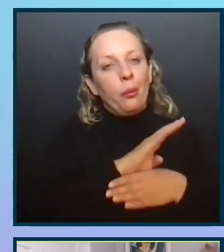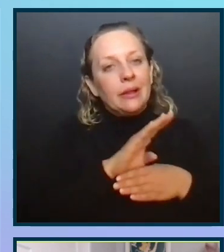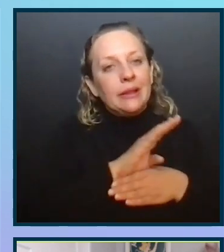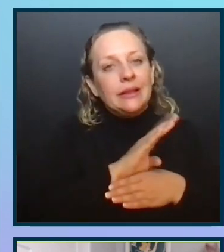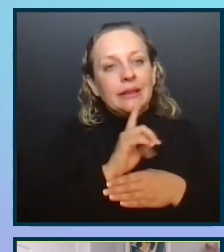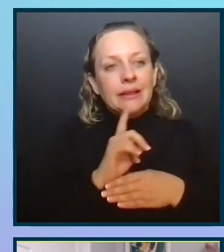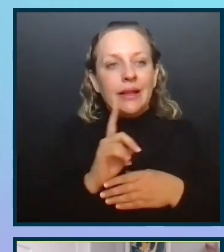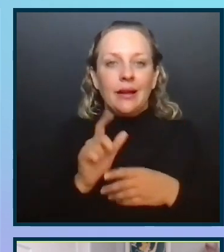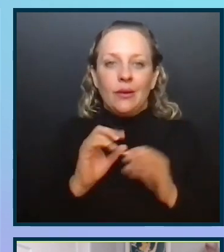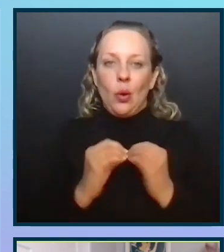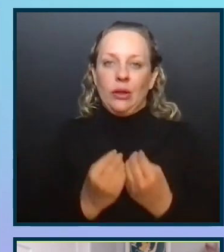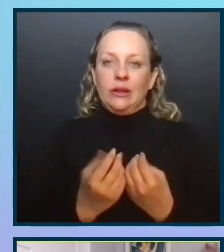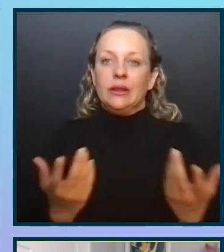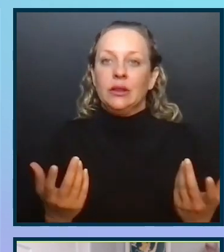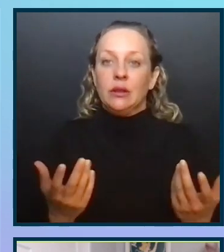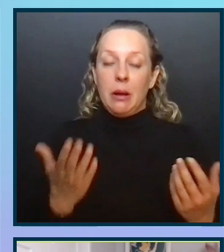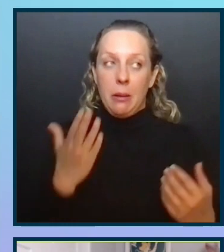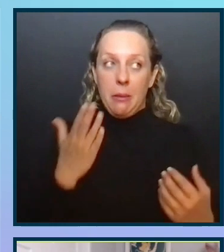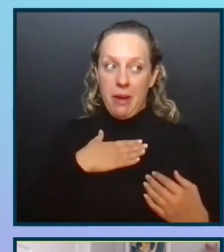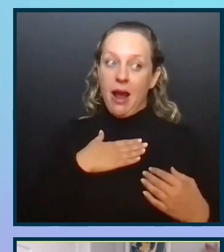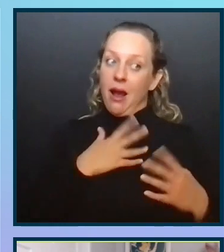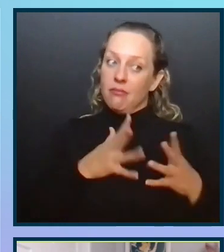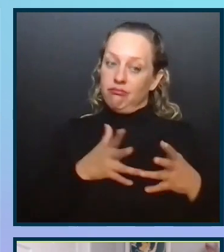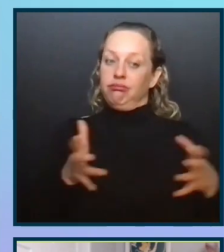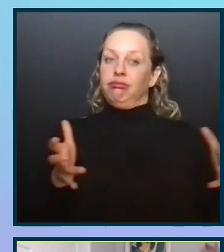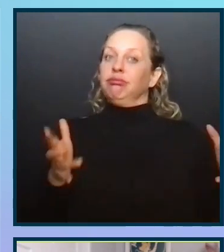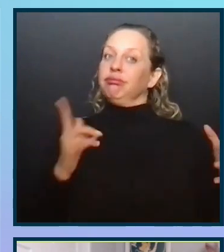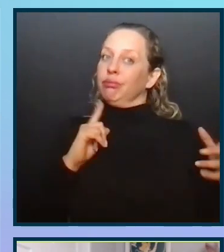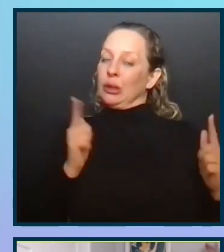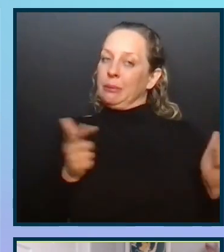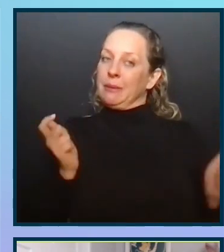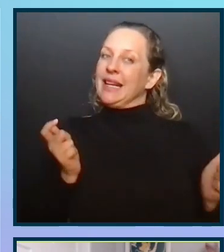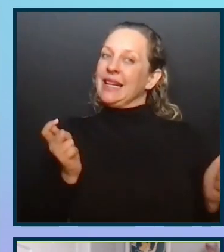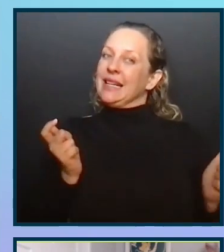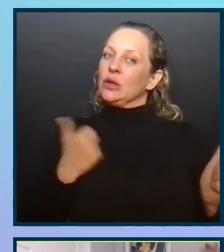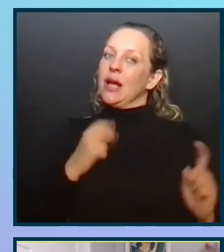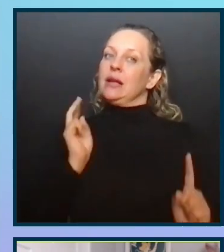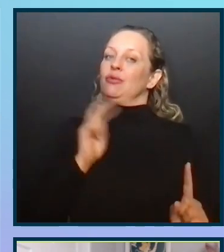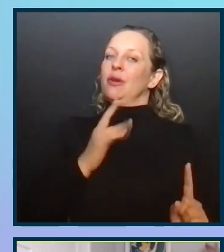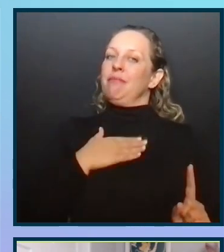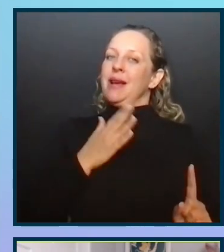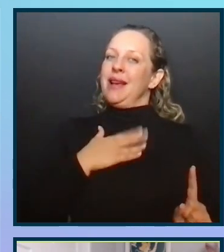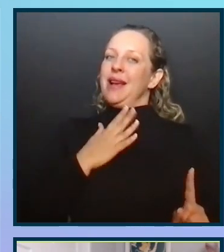is a pretty large scale design org, and so, that's the perspective I'll bring to what I'll be talking about.